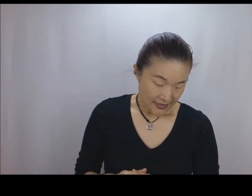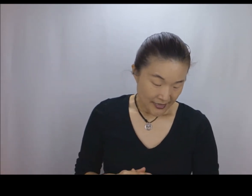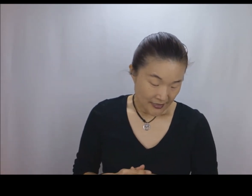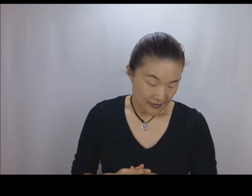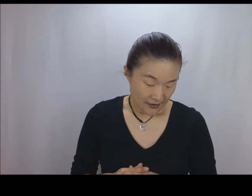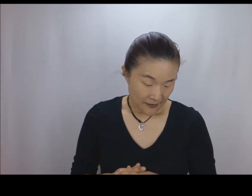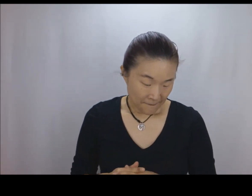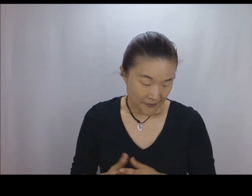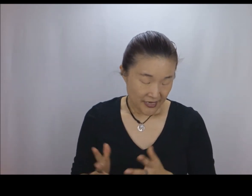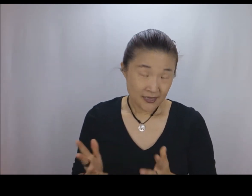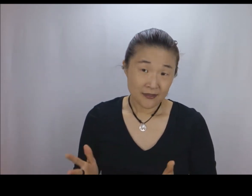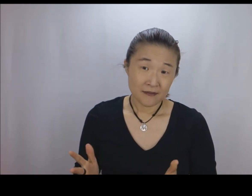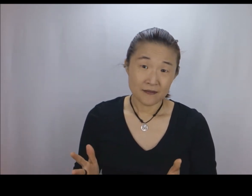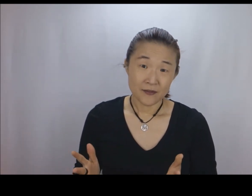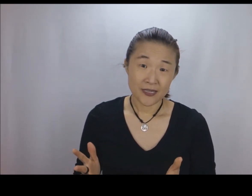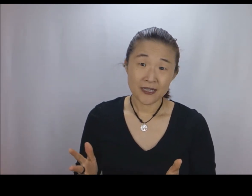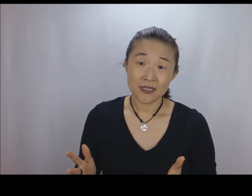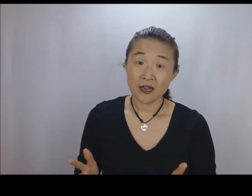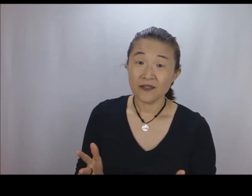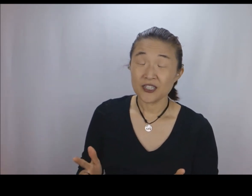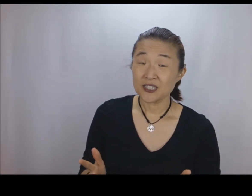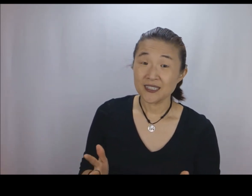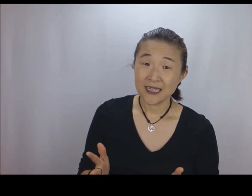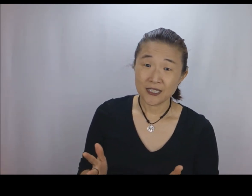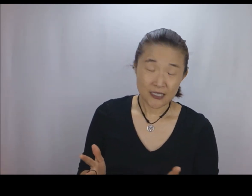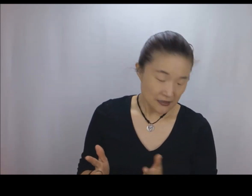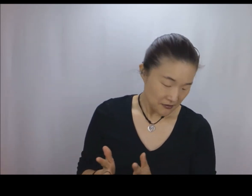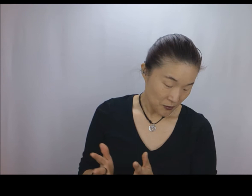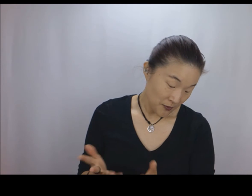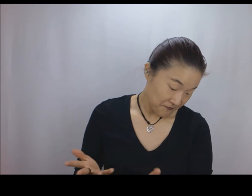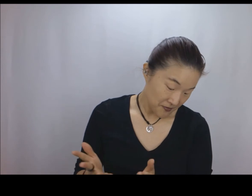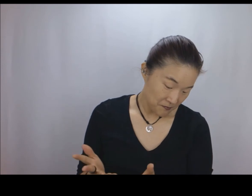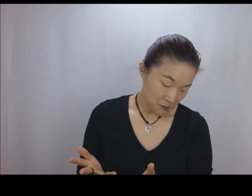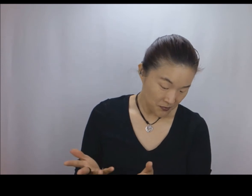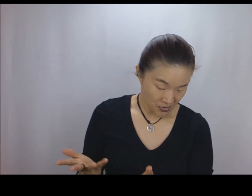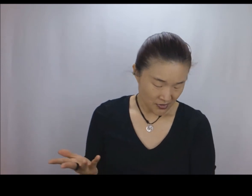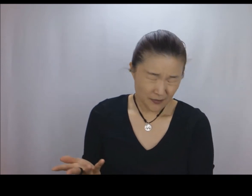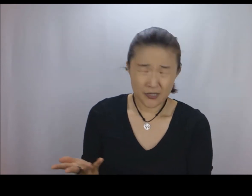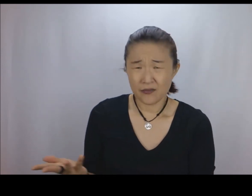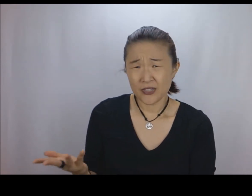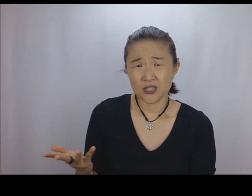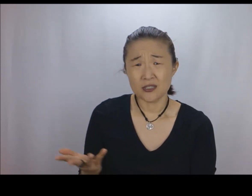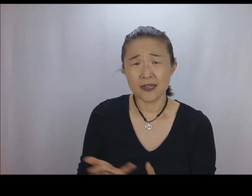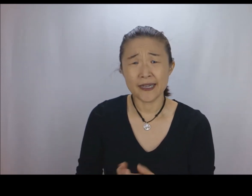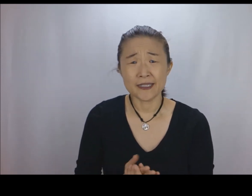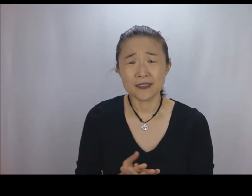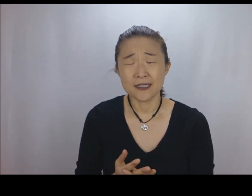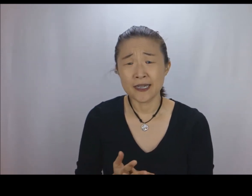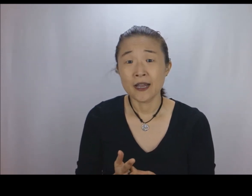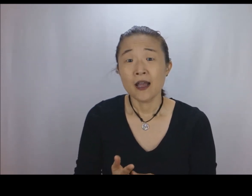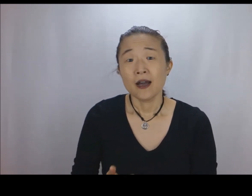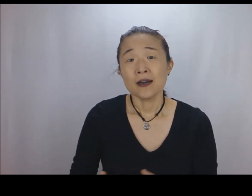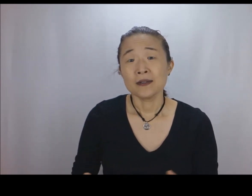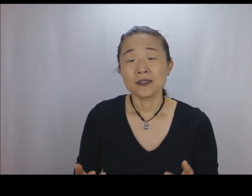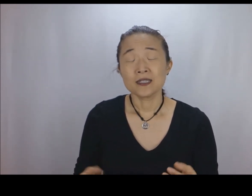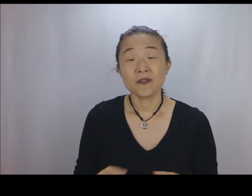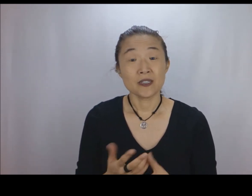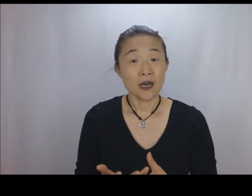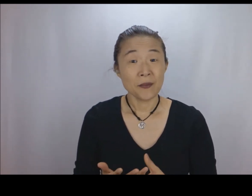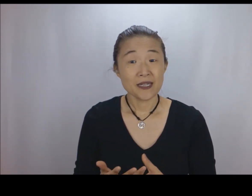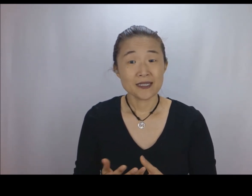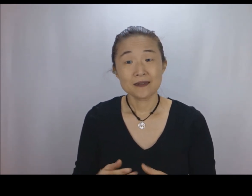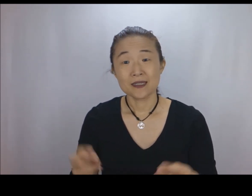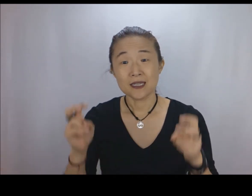Then within the nonfiction section are a little bit of fiction - I guess you could say there's different topics.